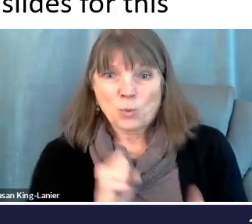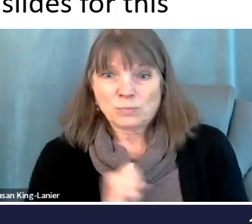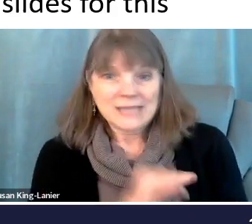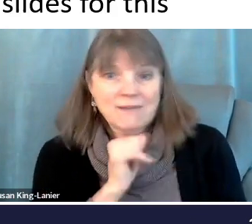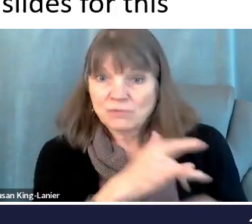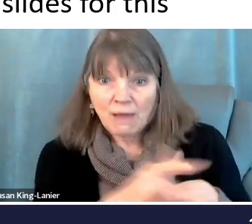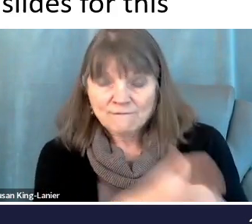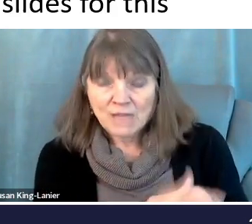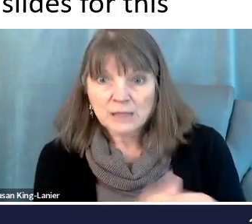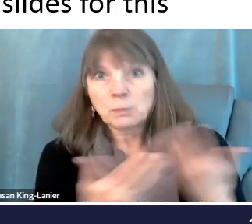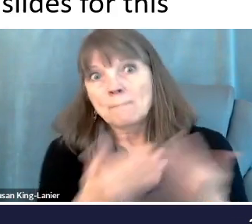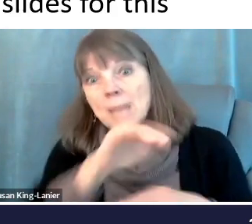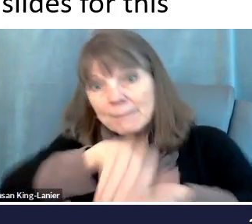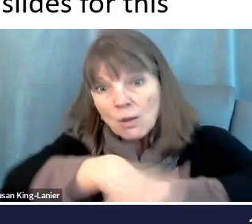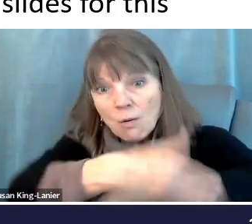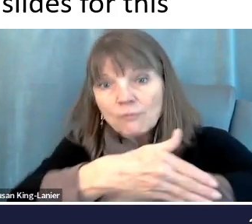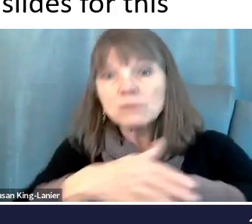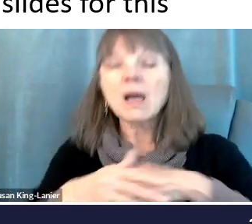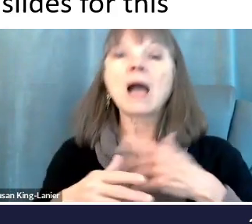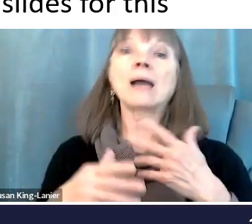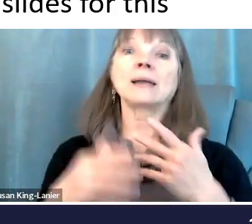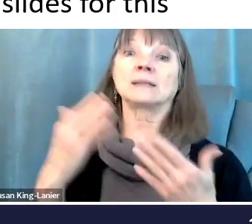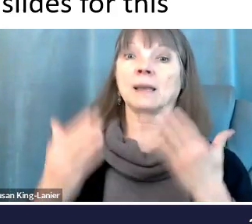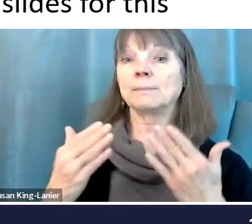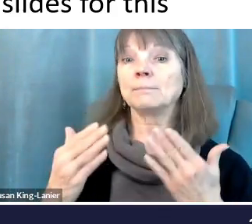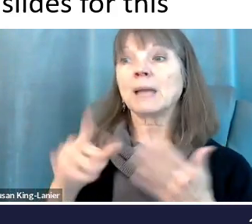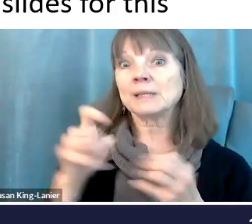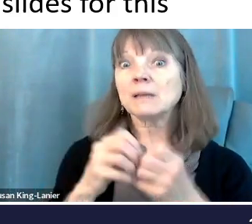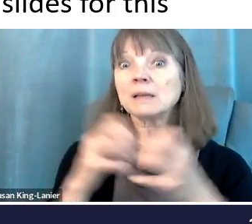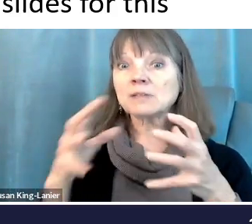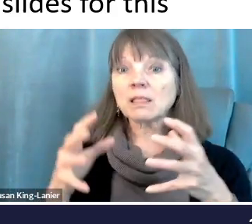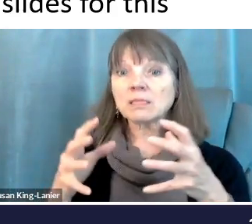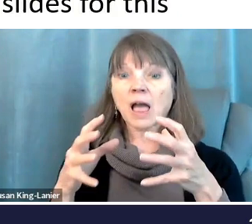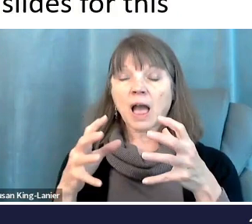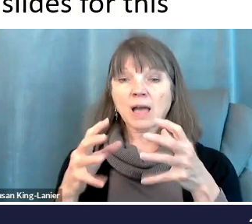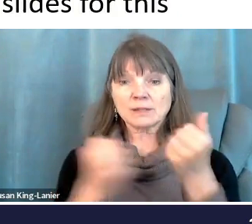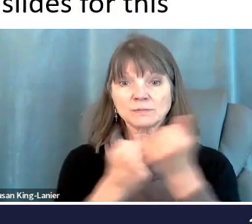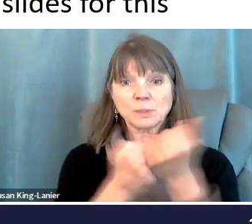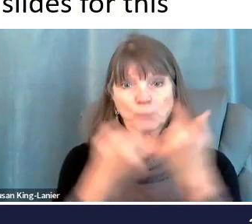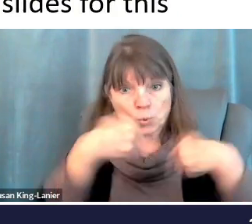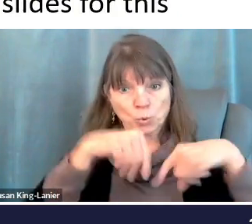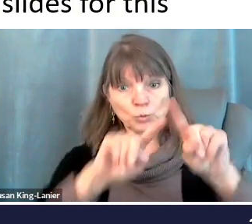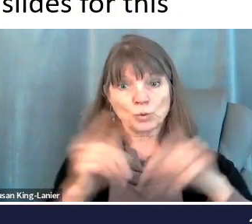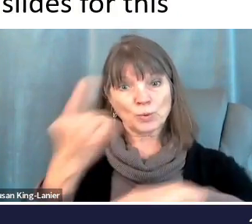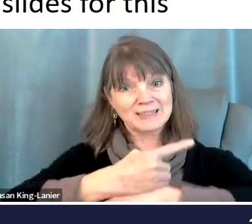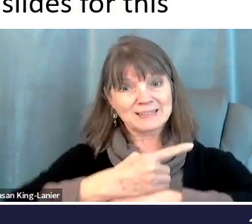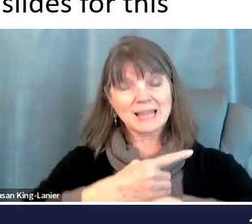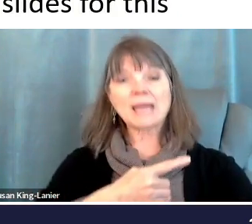It could be overnight hours, it could be, you know, individual who is needing a lot of support throughout the day.